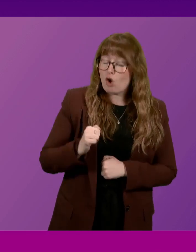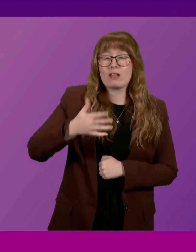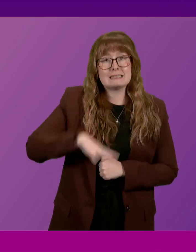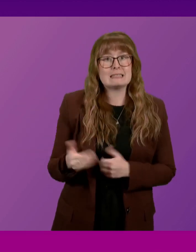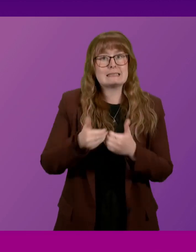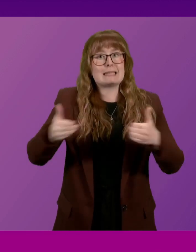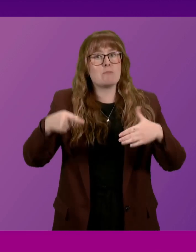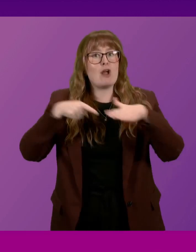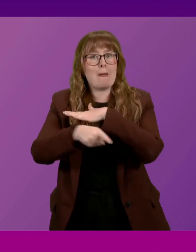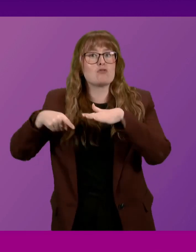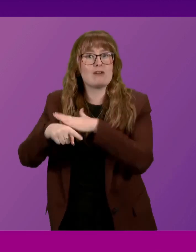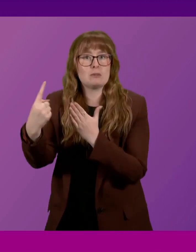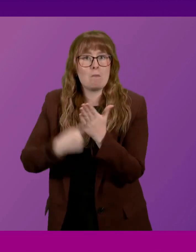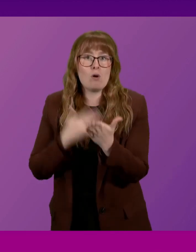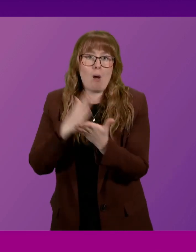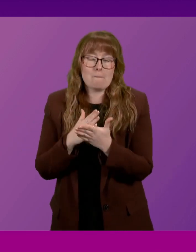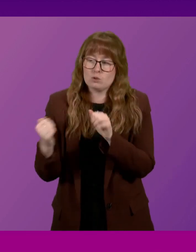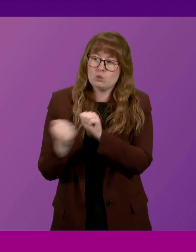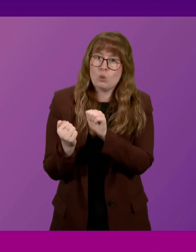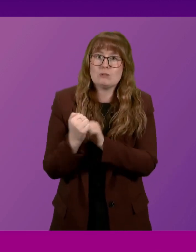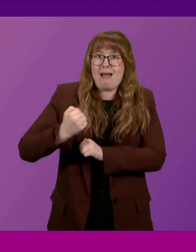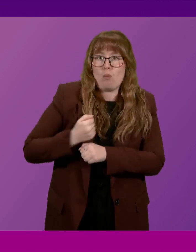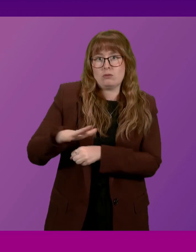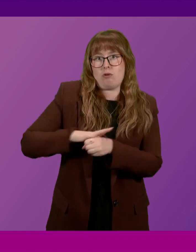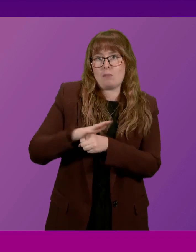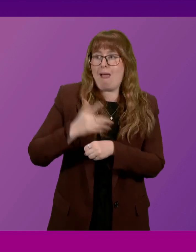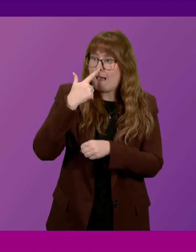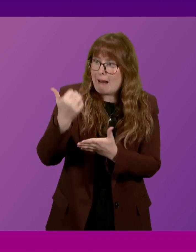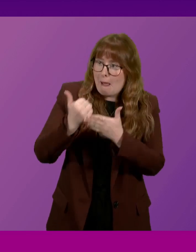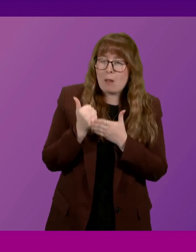policy that suits our circumstances and can help to boost our workforce.